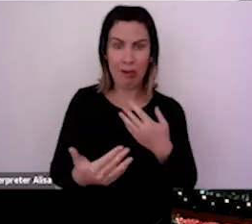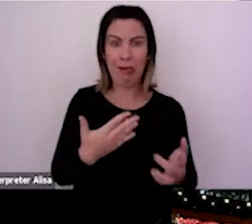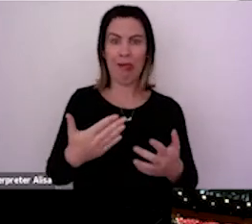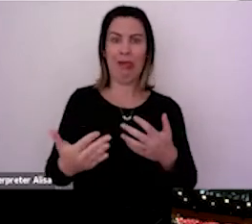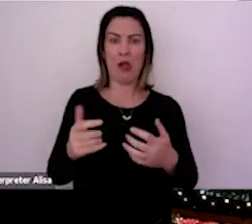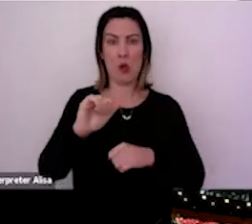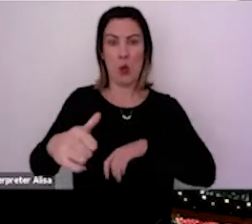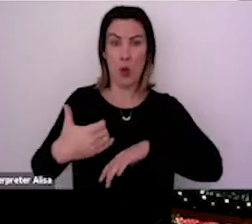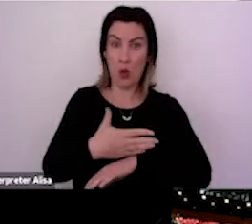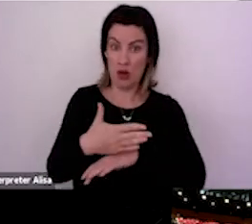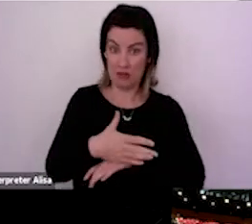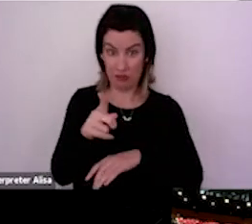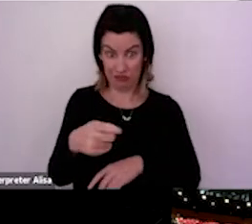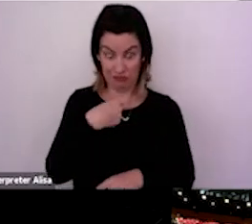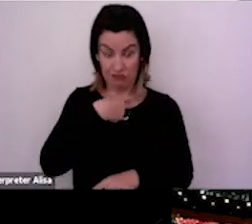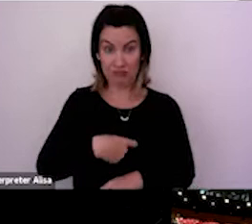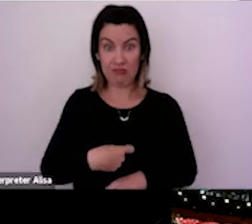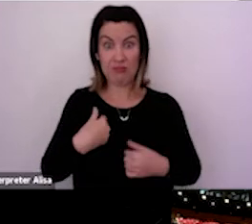Are you personally living in an area currently